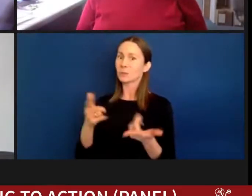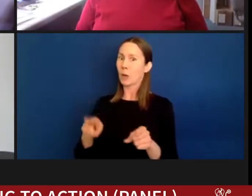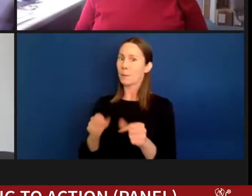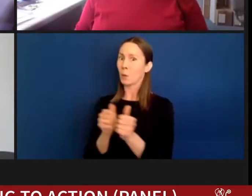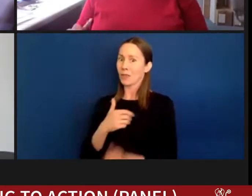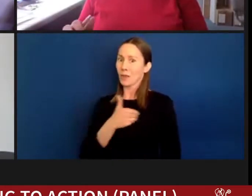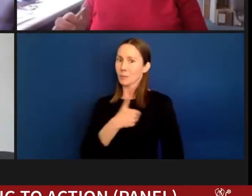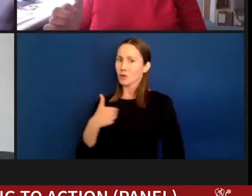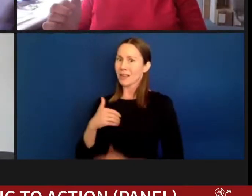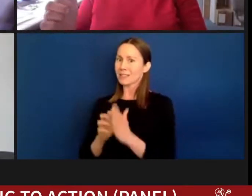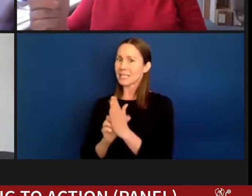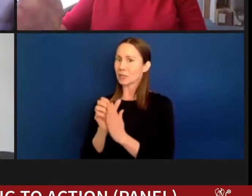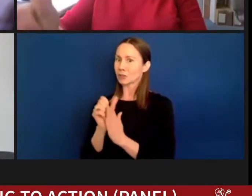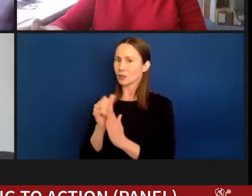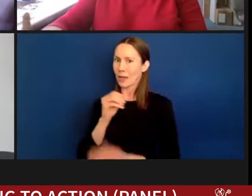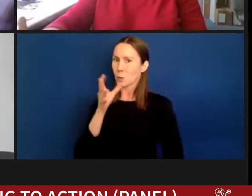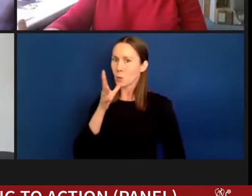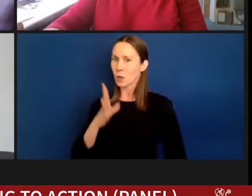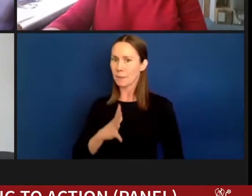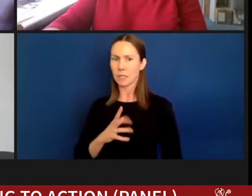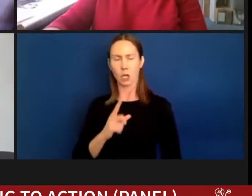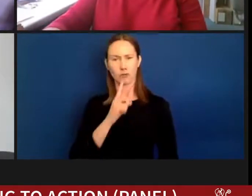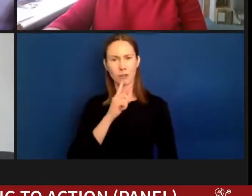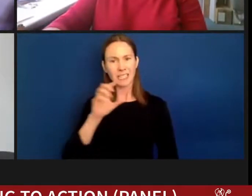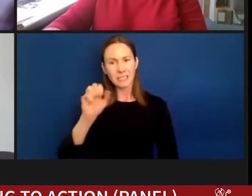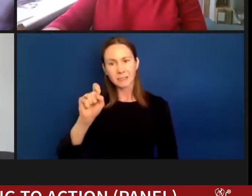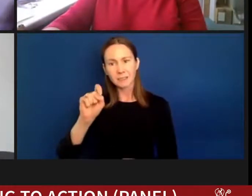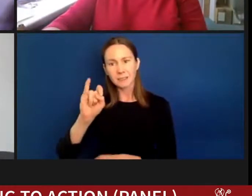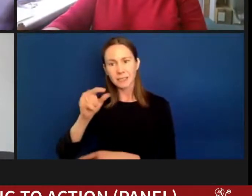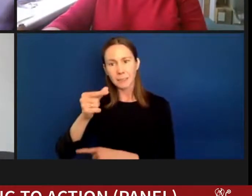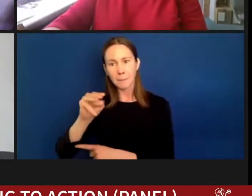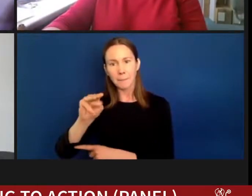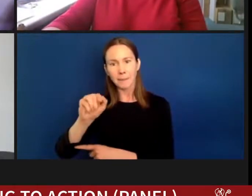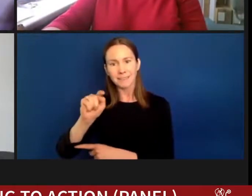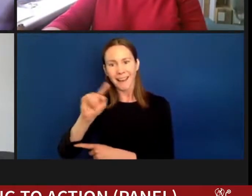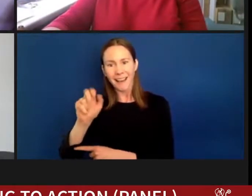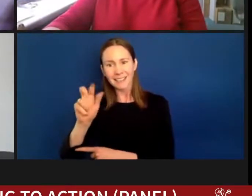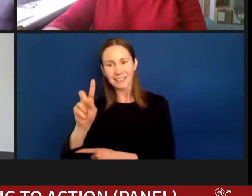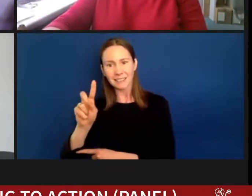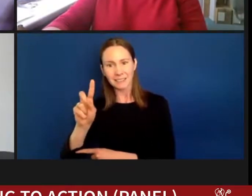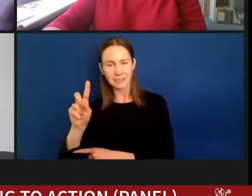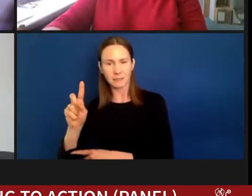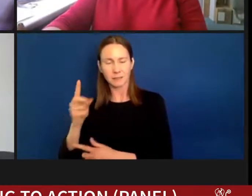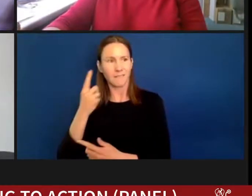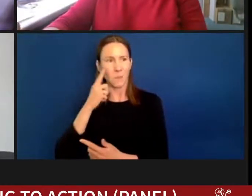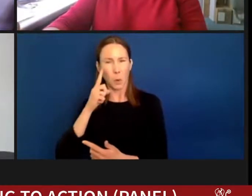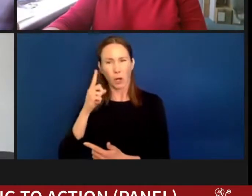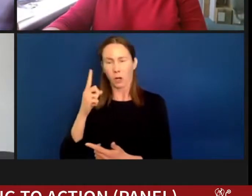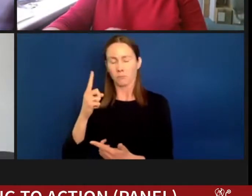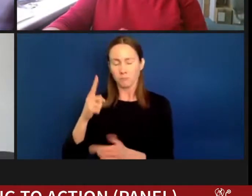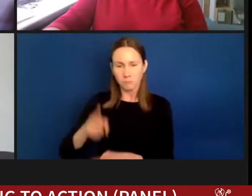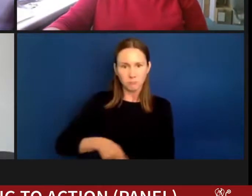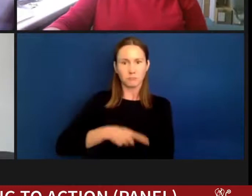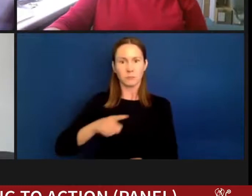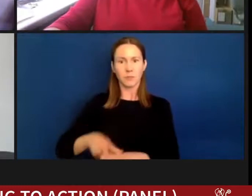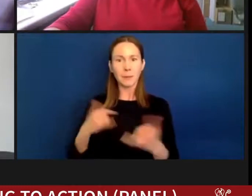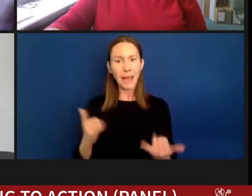That a very stigmatized attribute and illness from after three quarters of a century ago has now become mainstream.